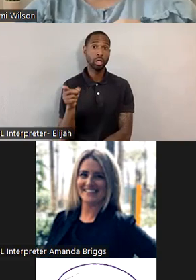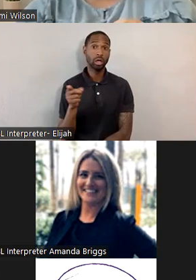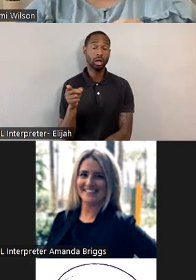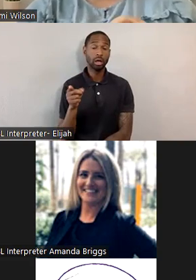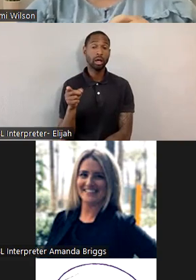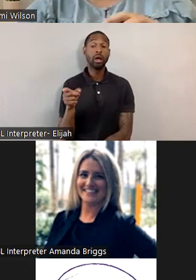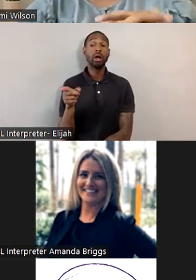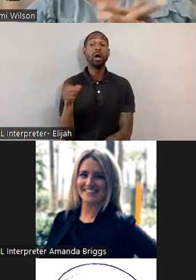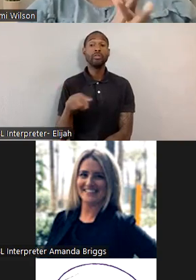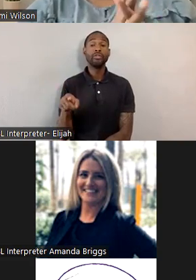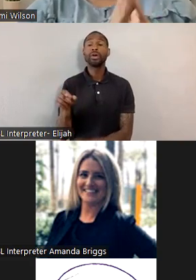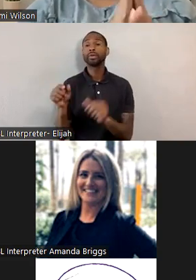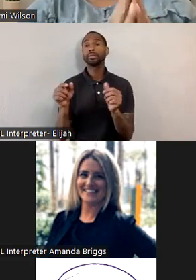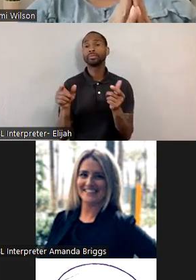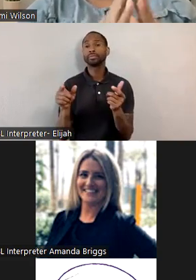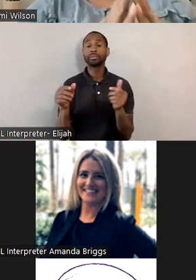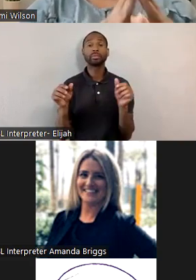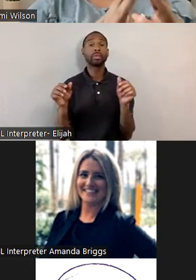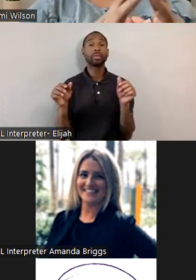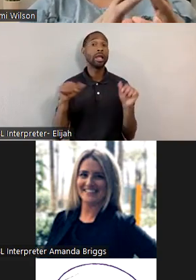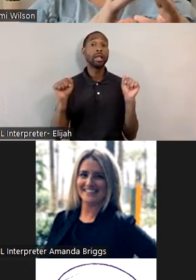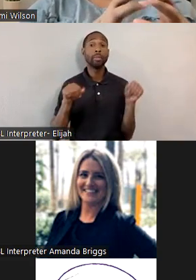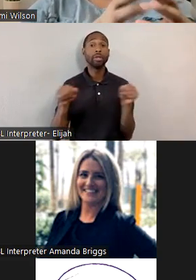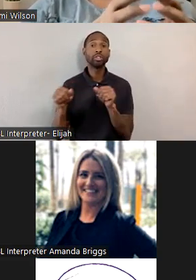have, there was the potential to link